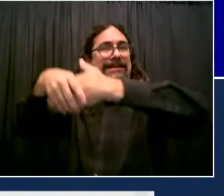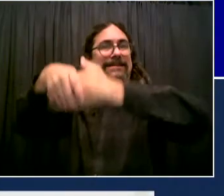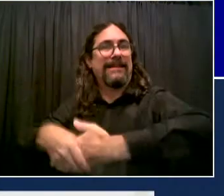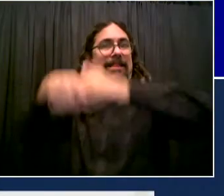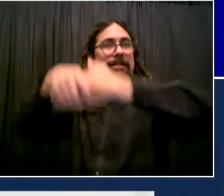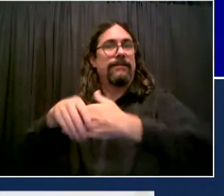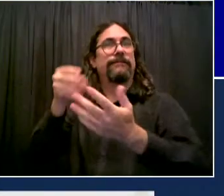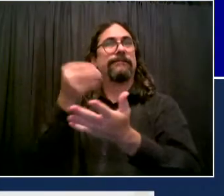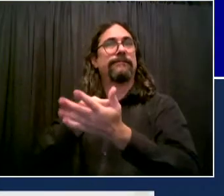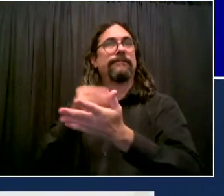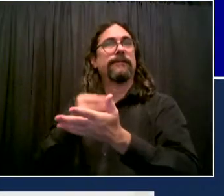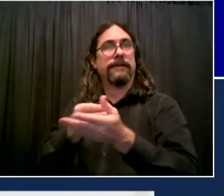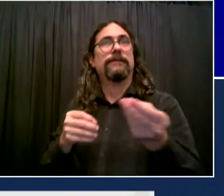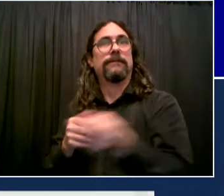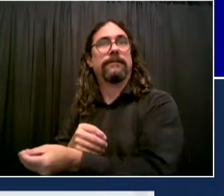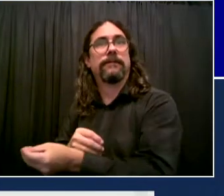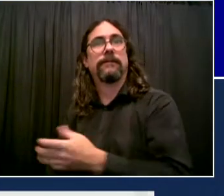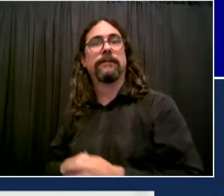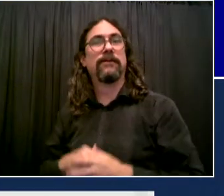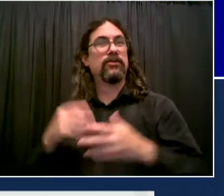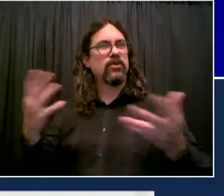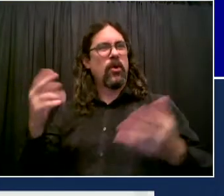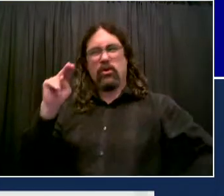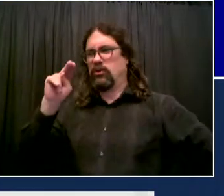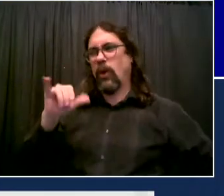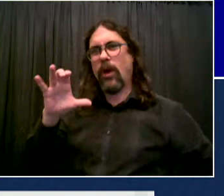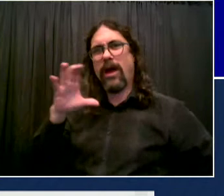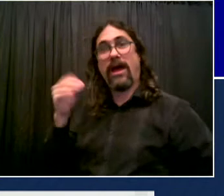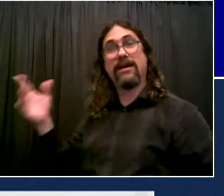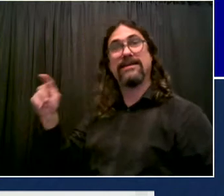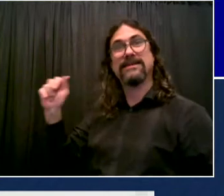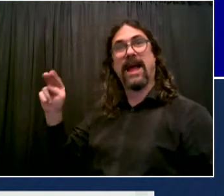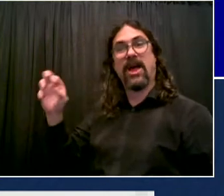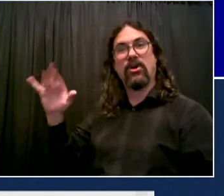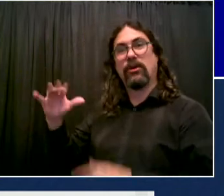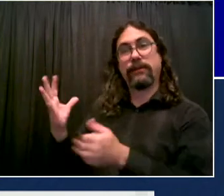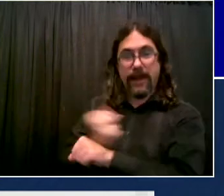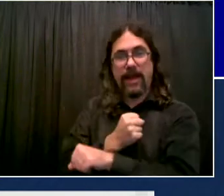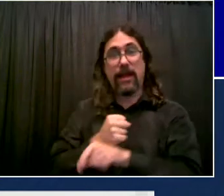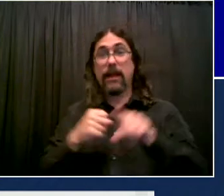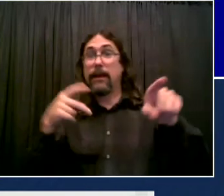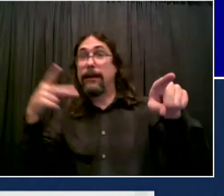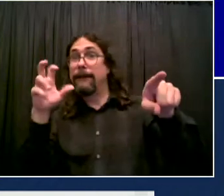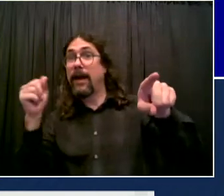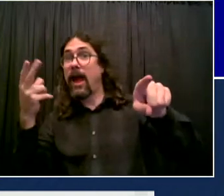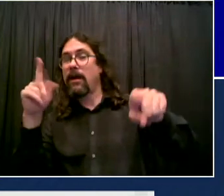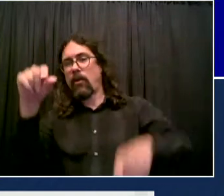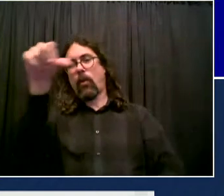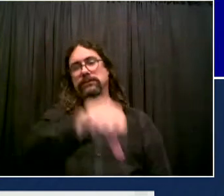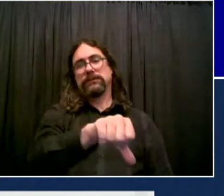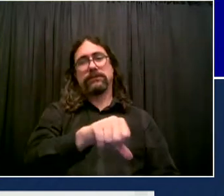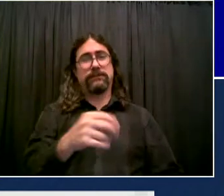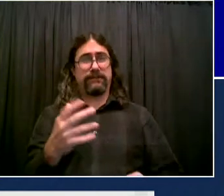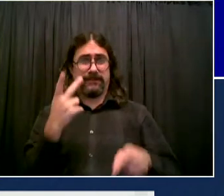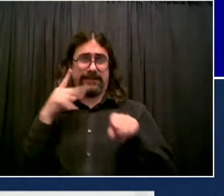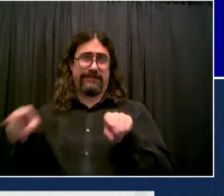OF THAT SETTLEMENT. GUESS WHO WON? NEW ORYK CITY VERSUS PIZZA HUT , I GUESS WHO